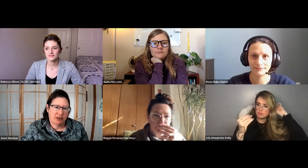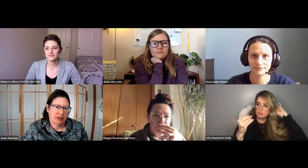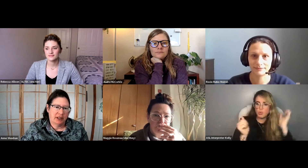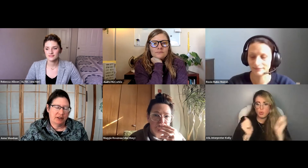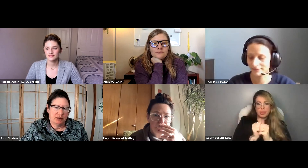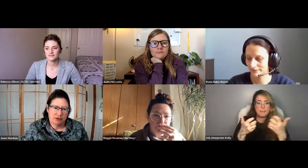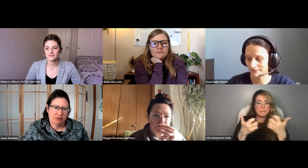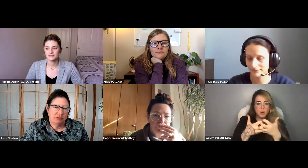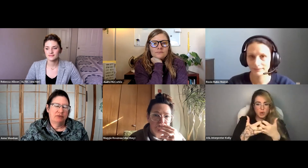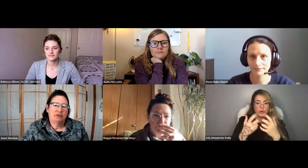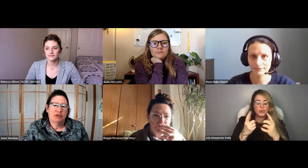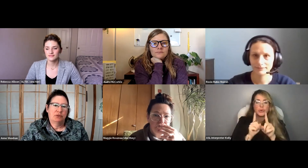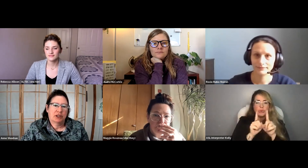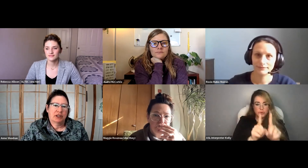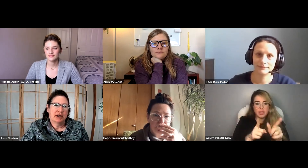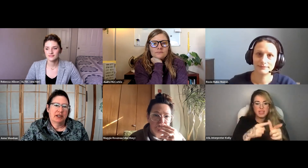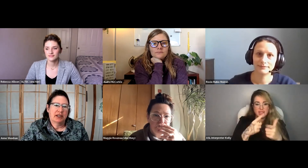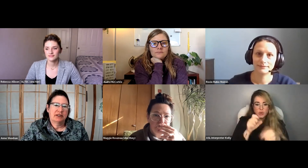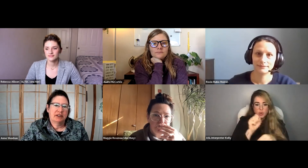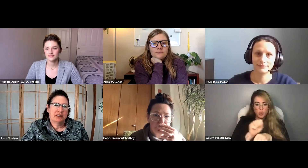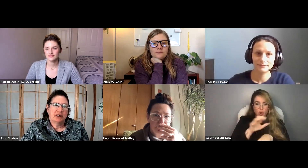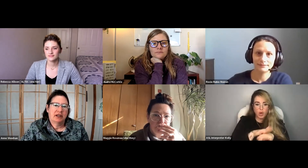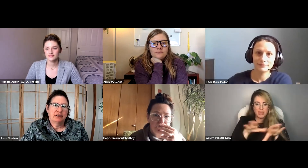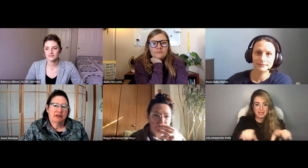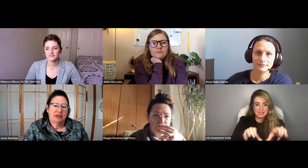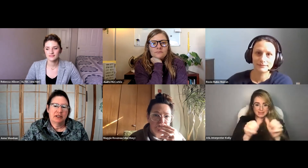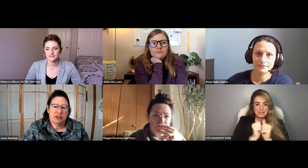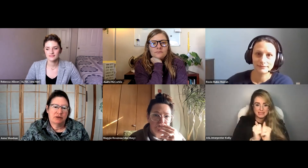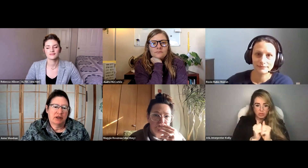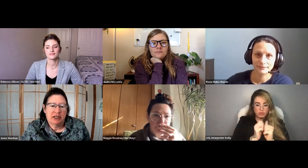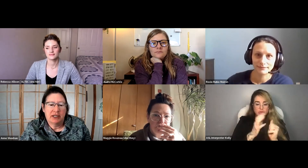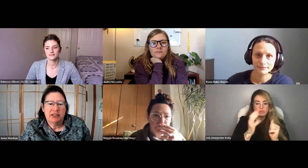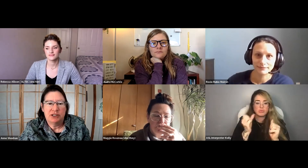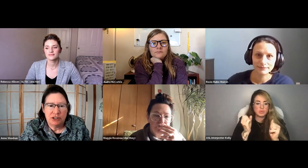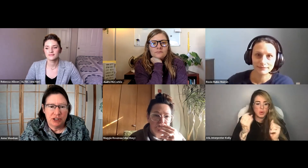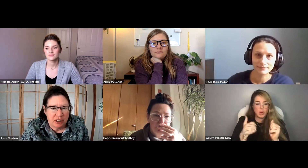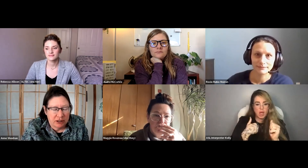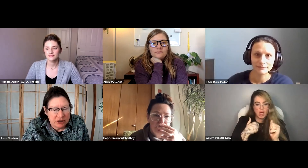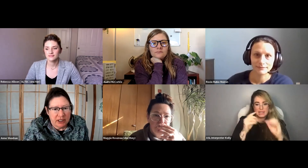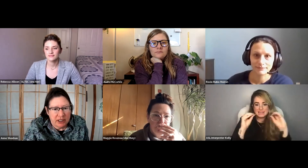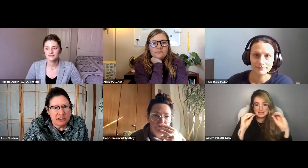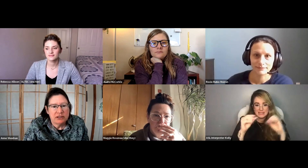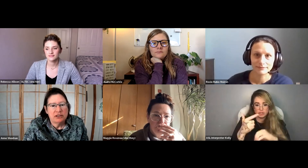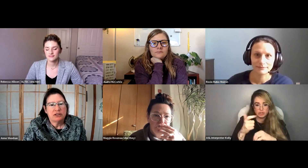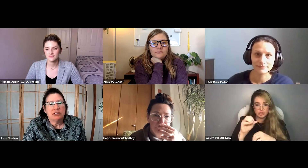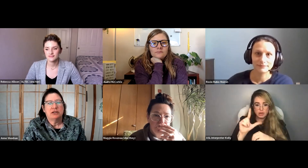and you you work on an activity together and so I teach Geology classes at CU and